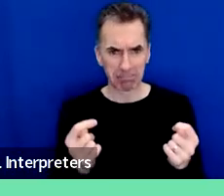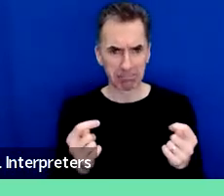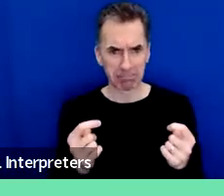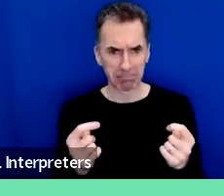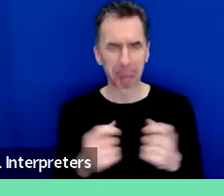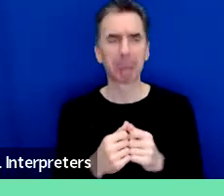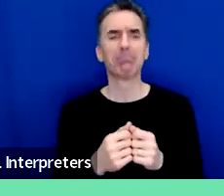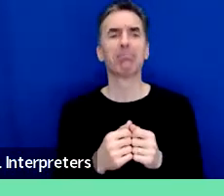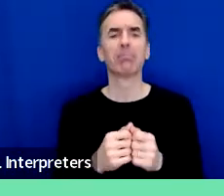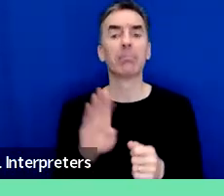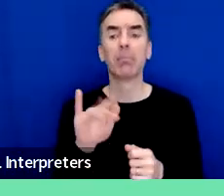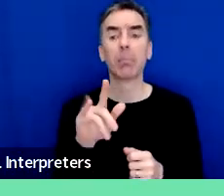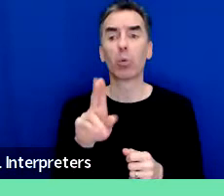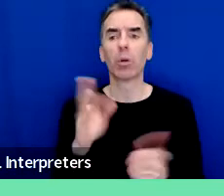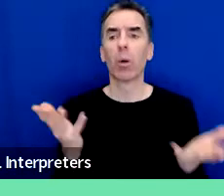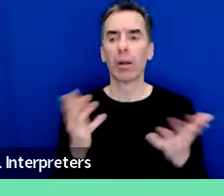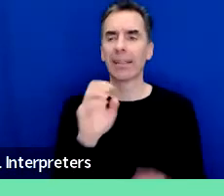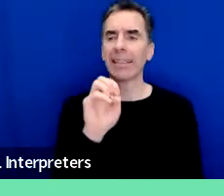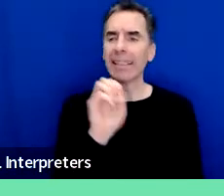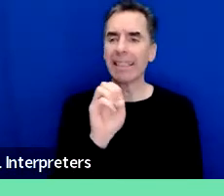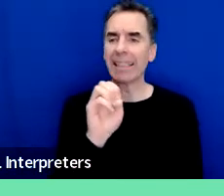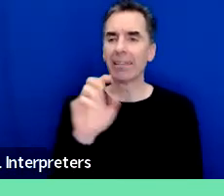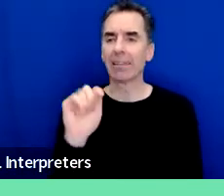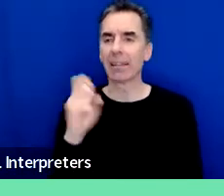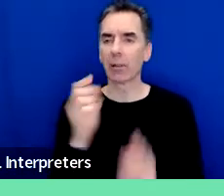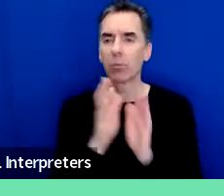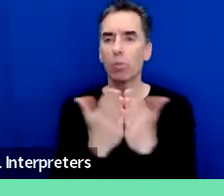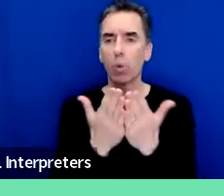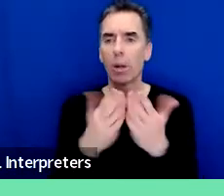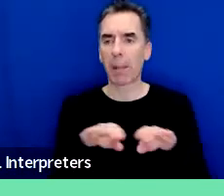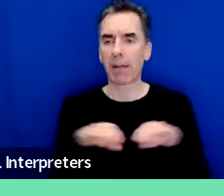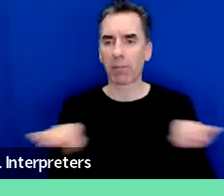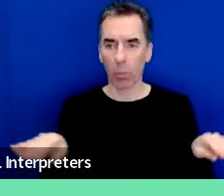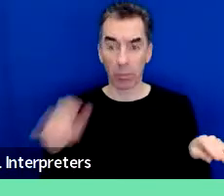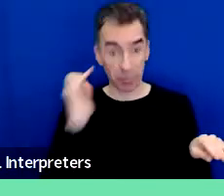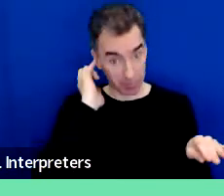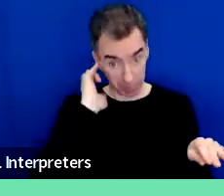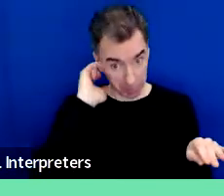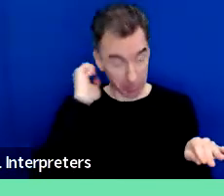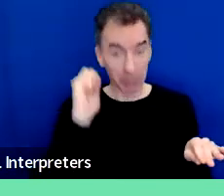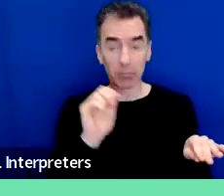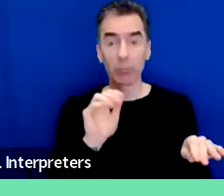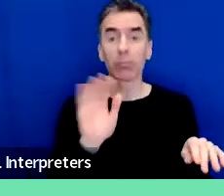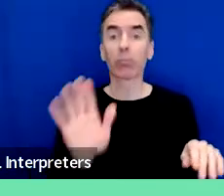So baby you is an E textbook platform and we give your students access through campus.